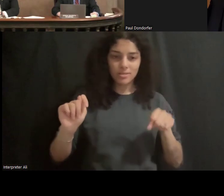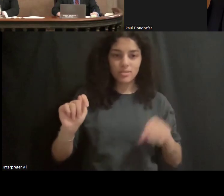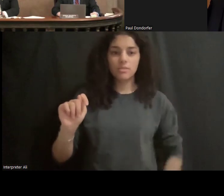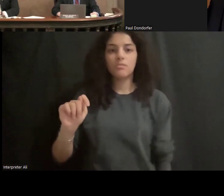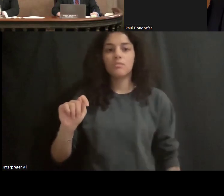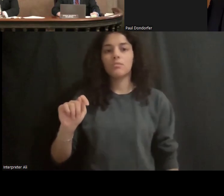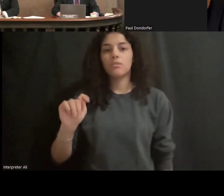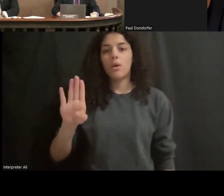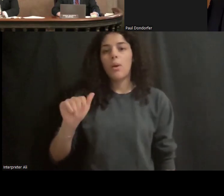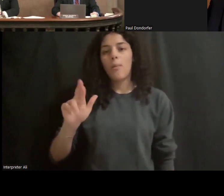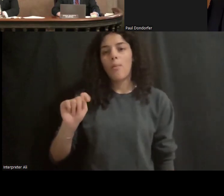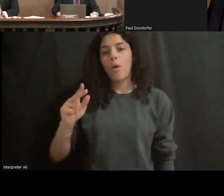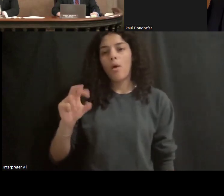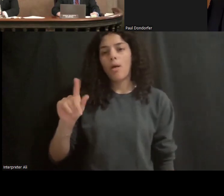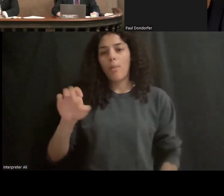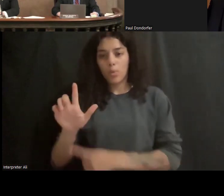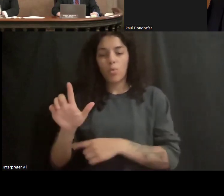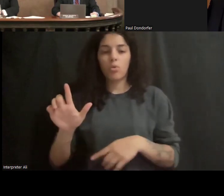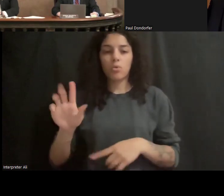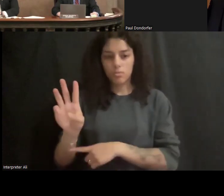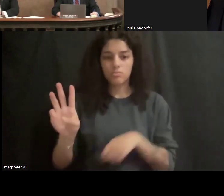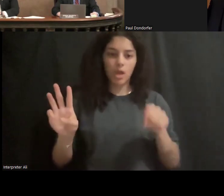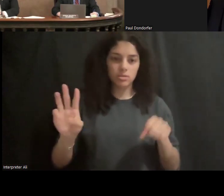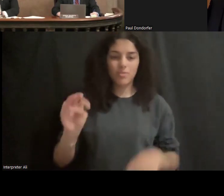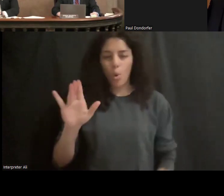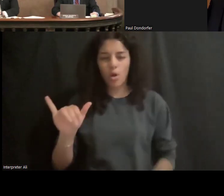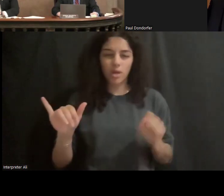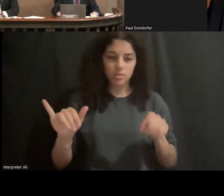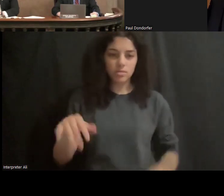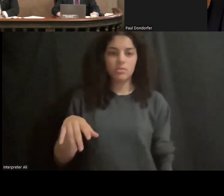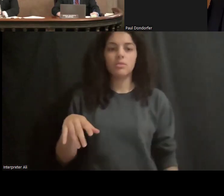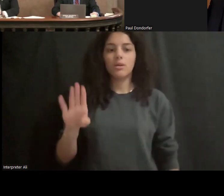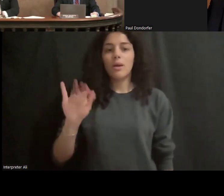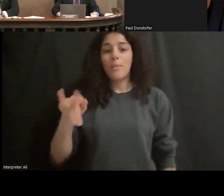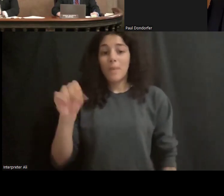Miss Bartholomew McCoy yes Miss Bartholomew McCoy votes yes Mr Baines Mr Baines votes yes